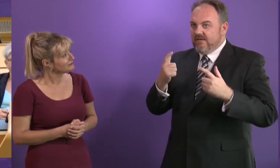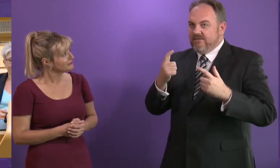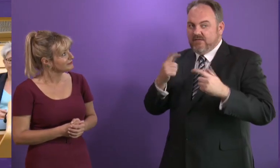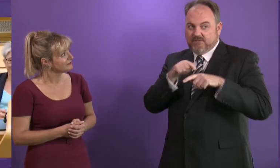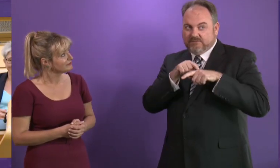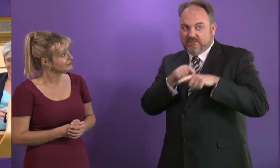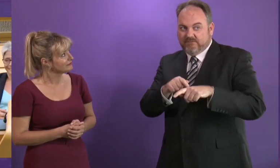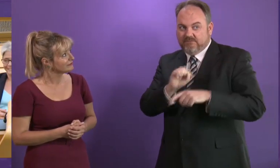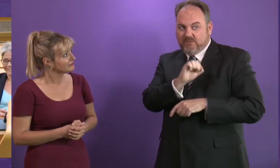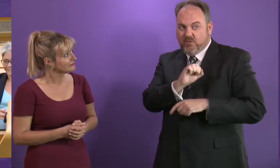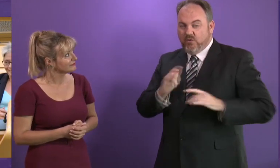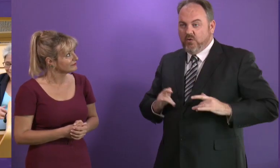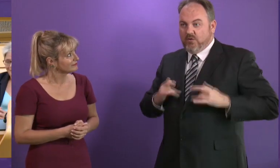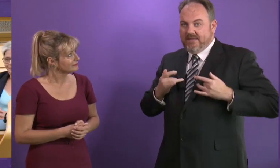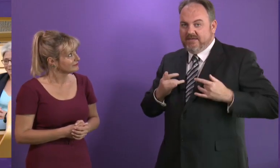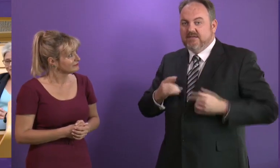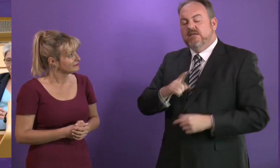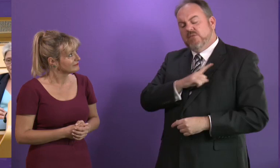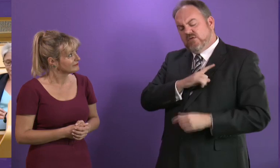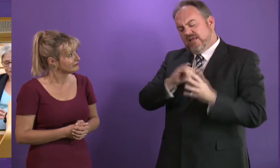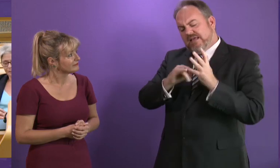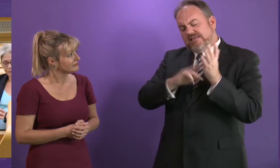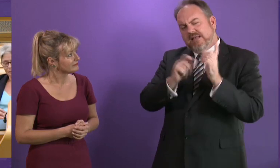The Scottish National Party’s named person policy, which would allow public authorities